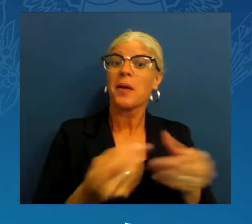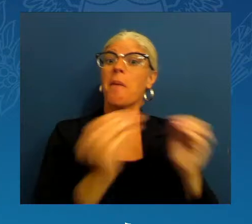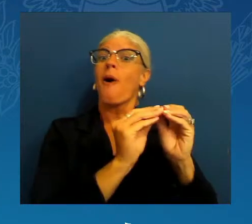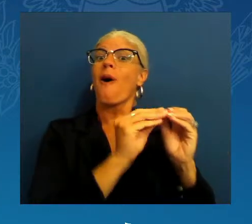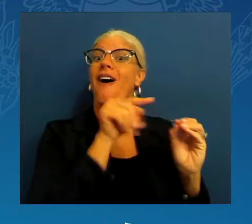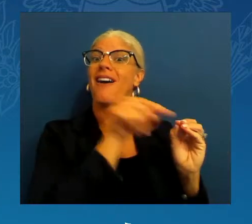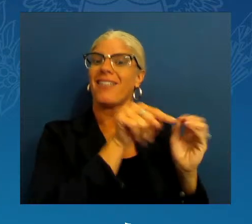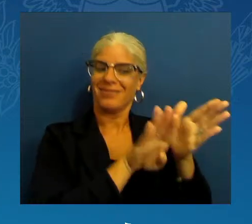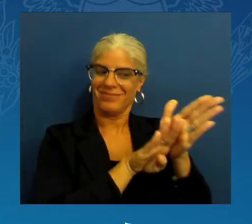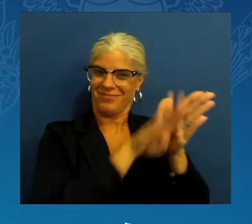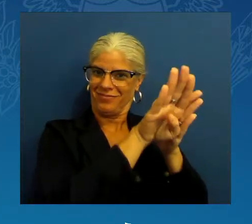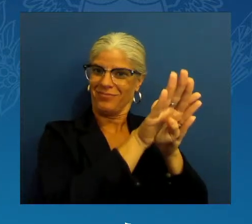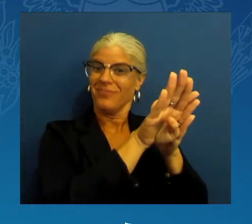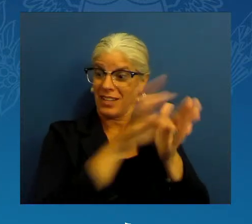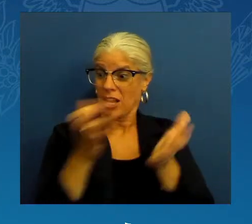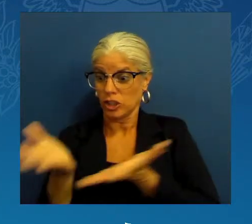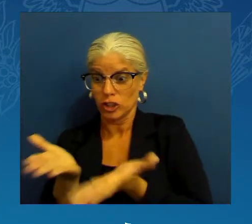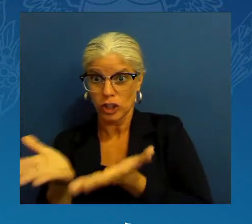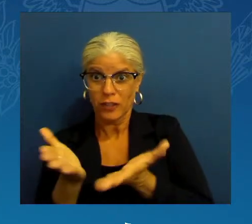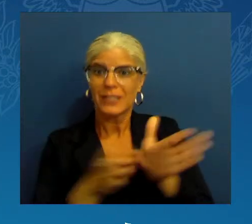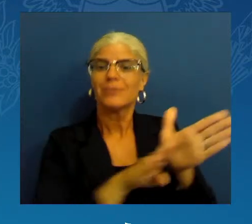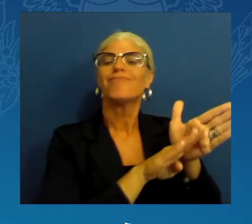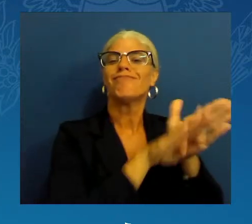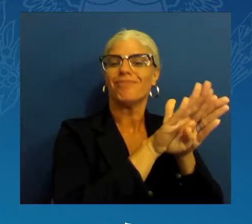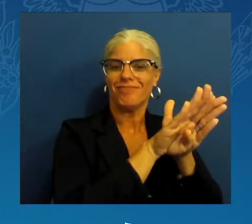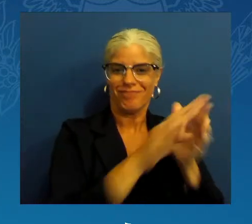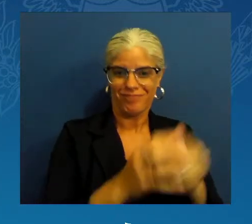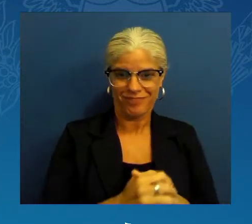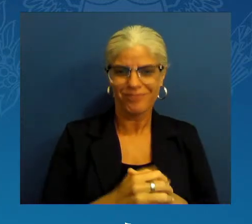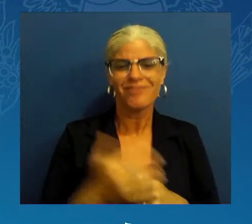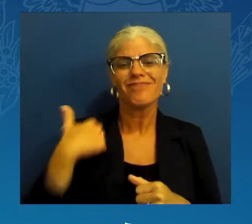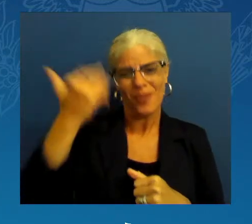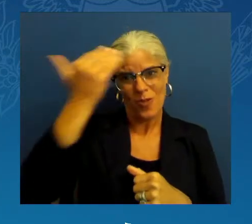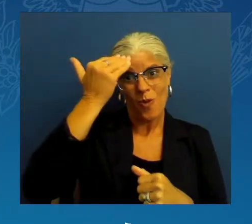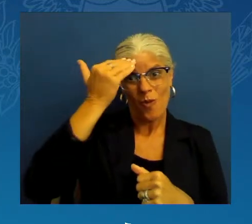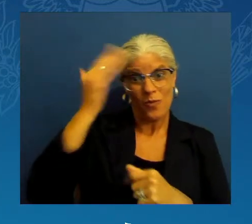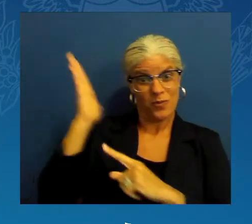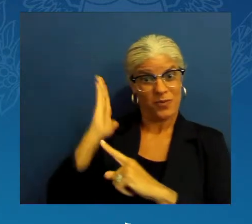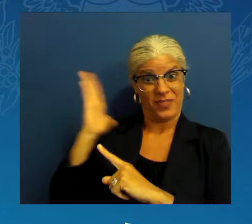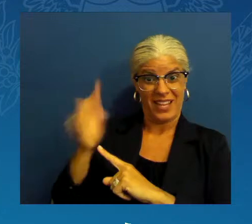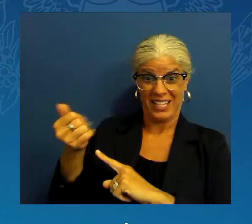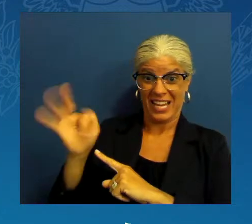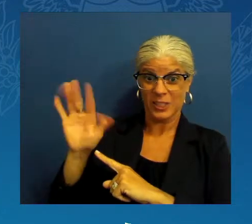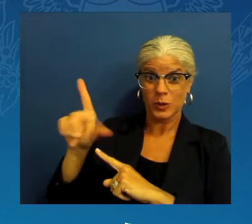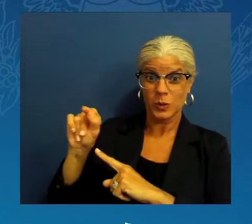In the 1920s and '30s, you created college scholarships for young Black women.